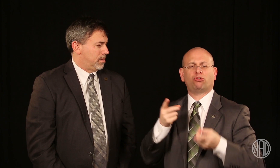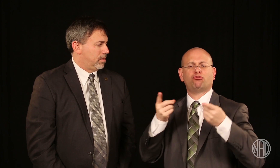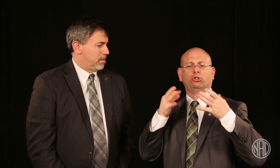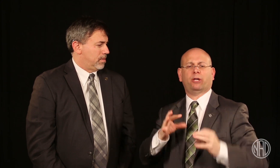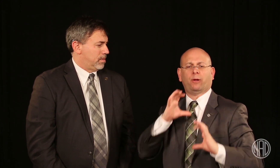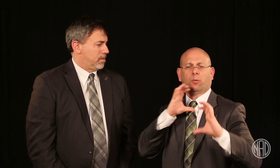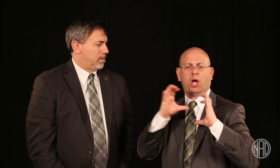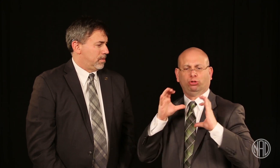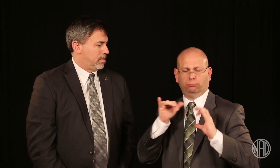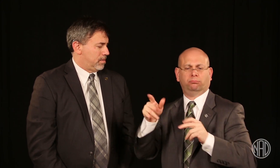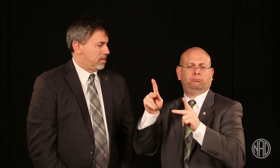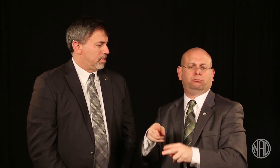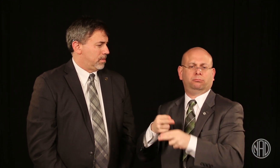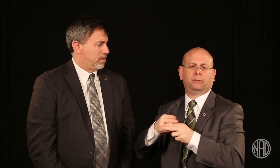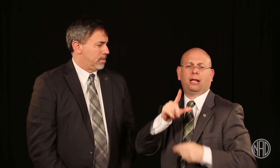The NAD hired Lizzie Sorkin as the Director of Communications